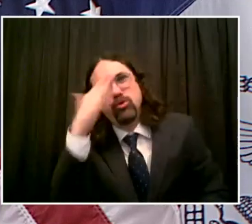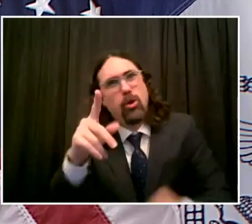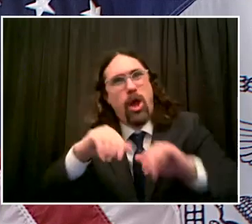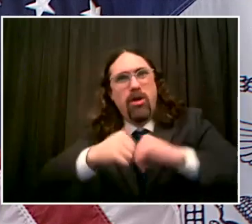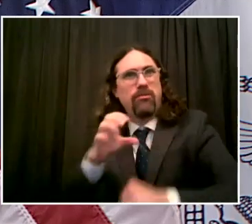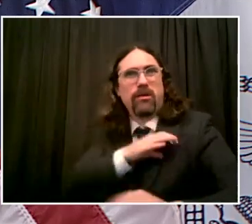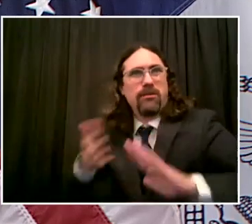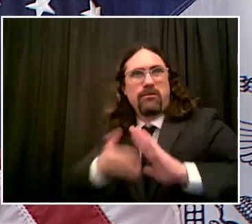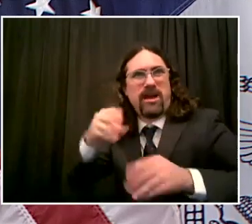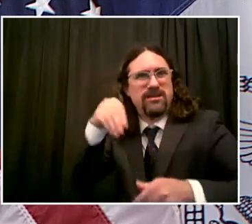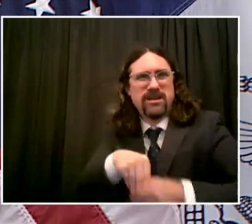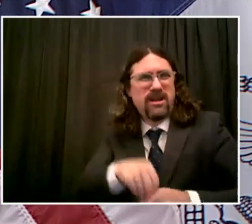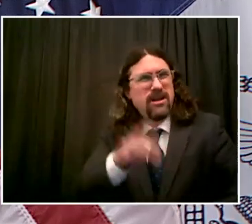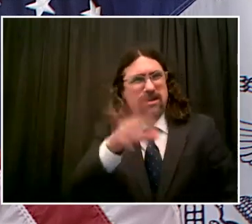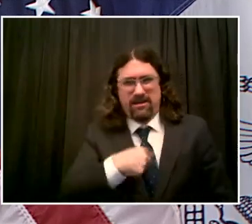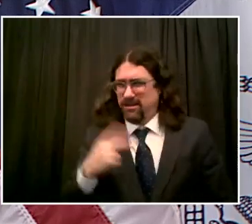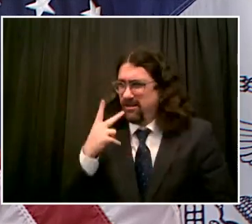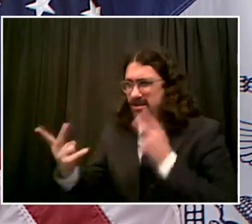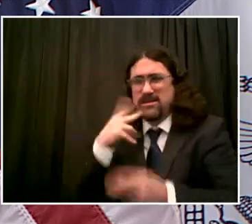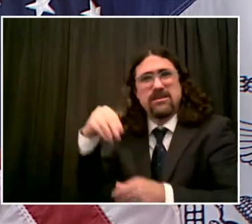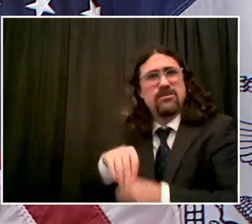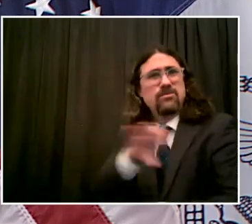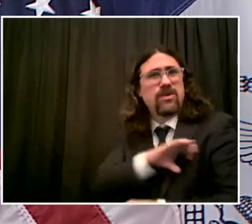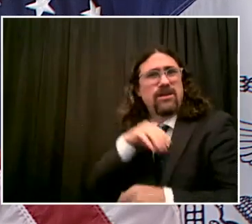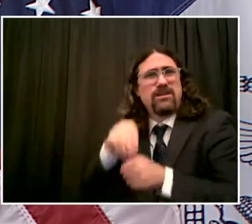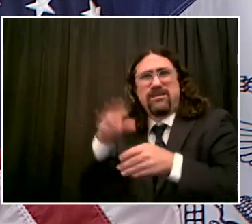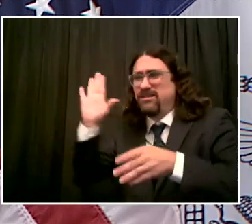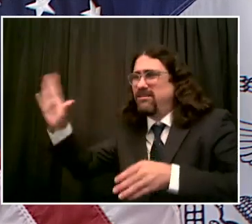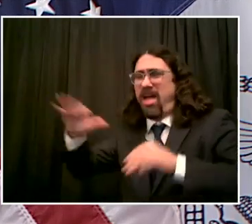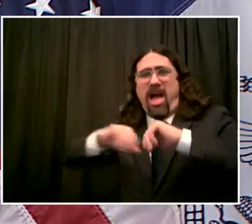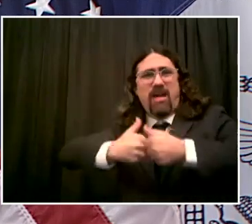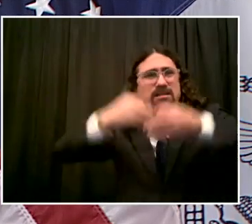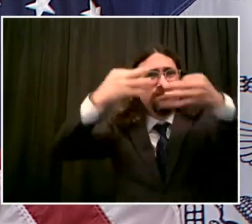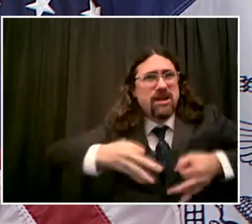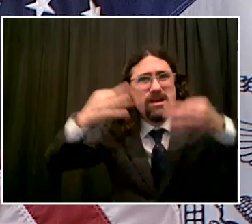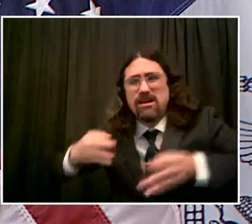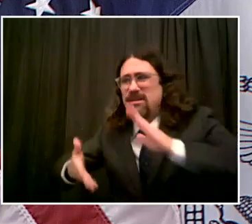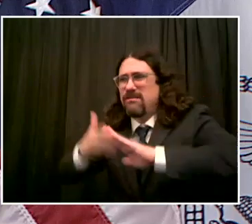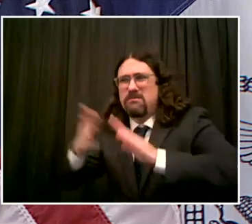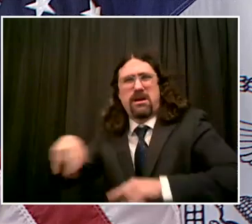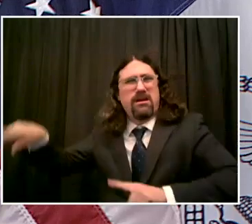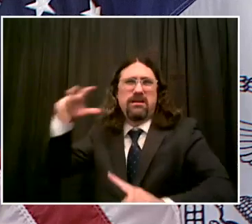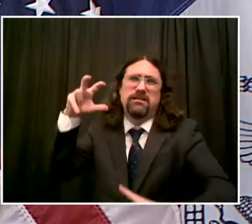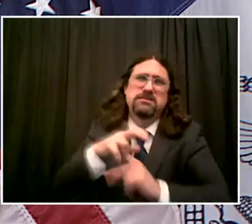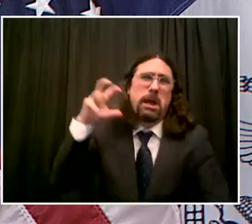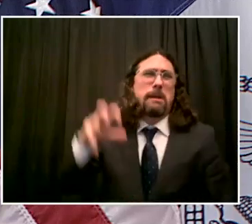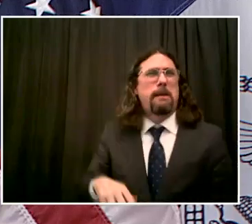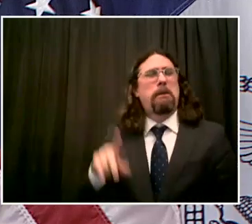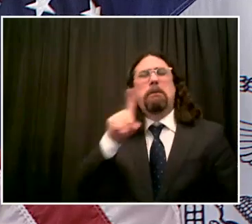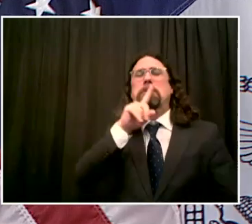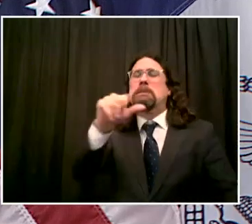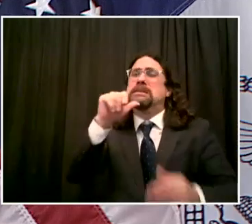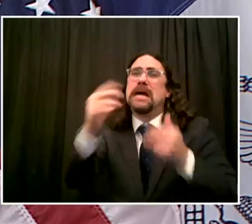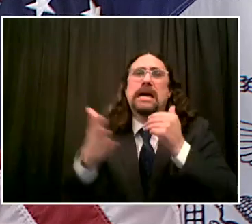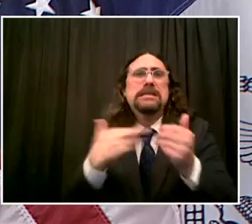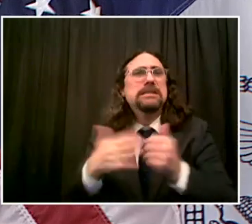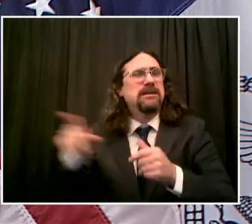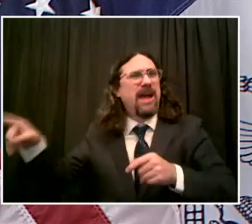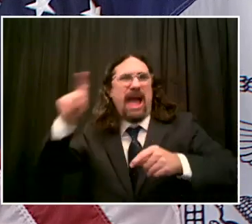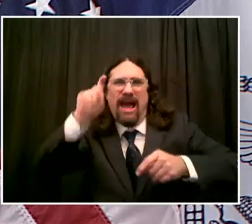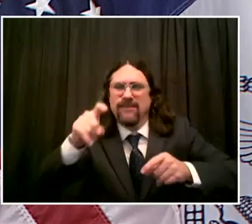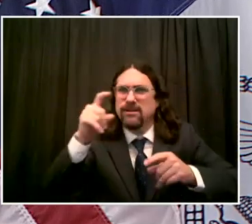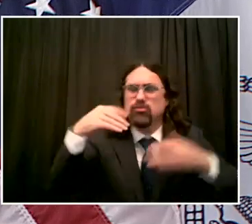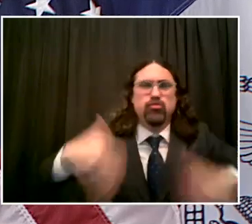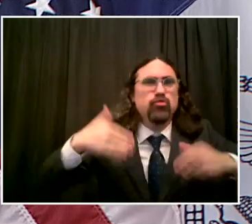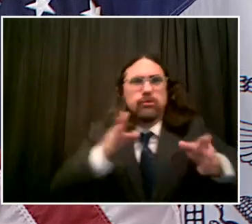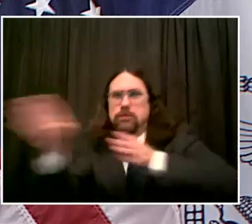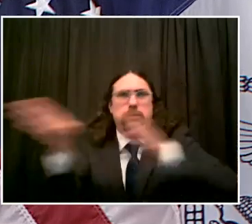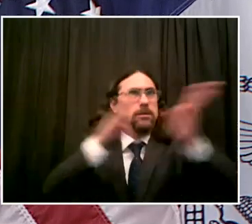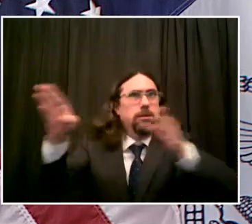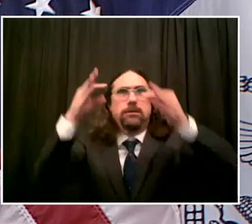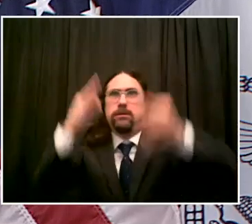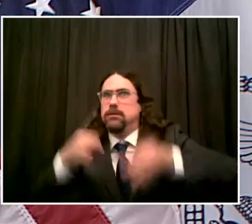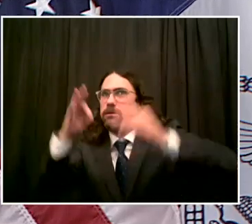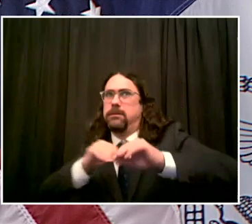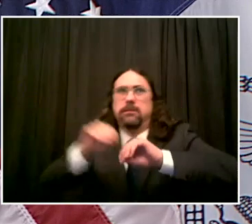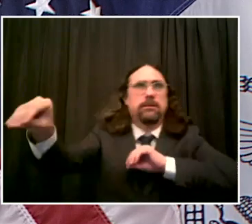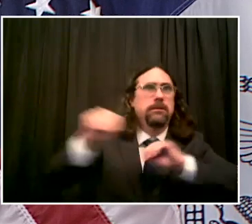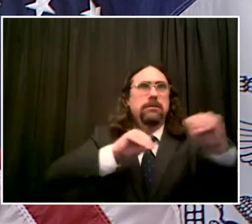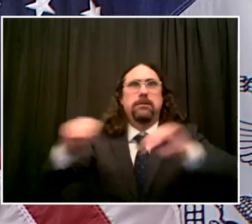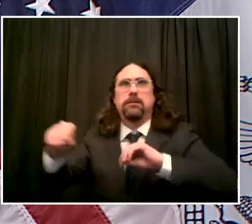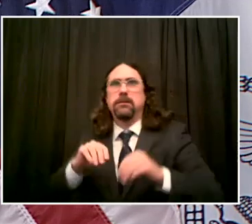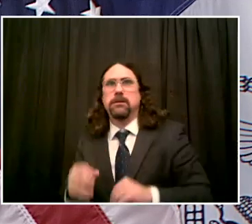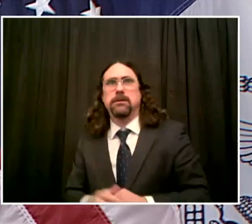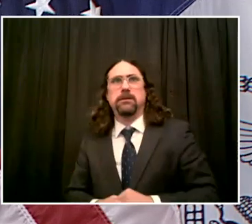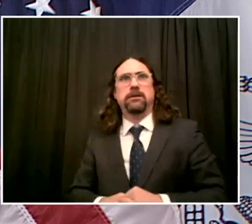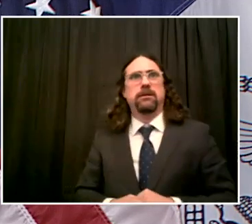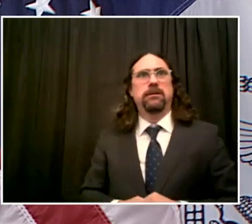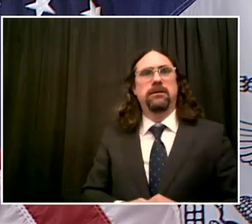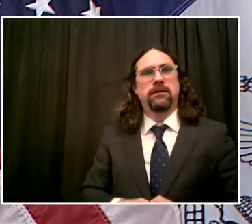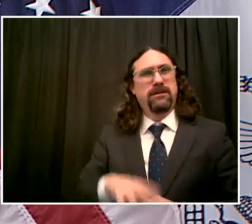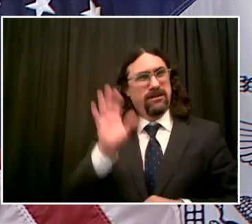HAVE TO GO THEY'RE.